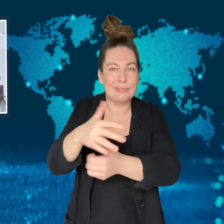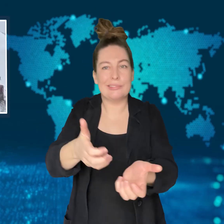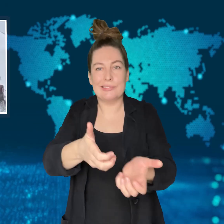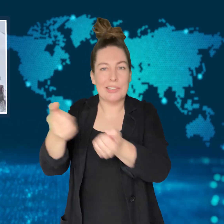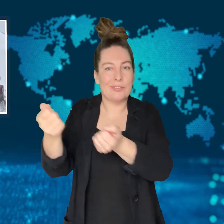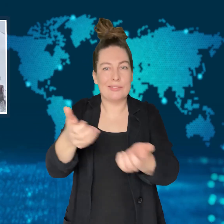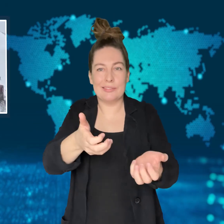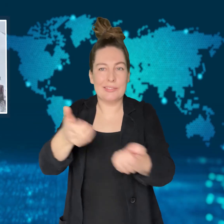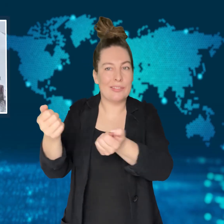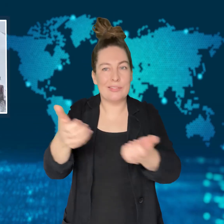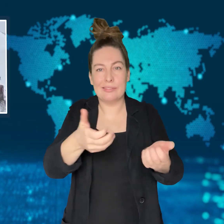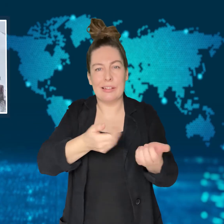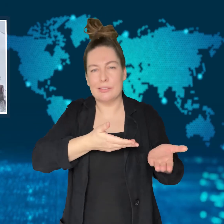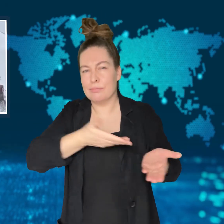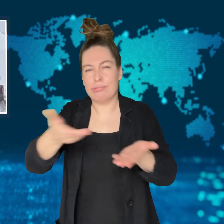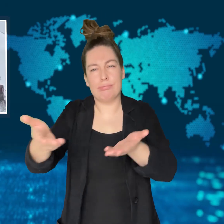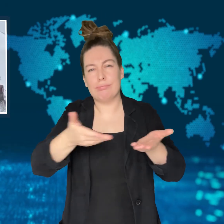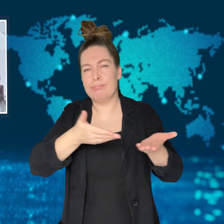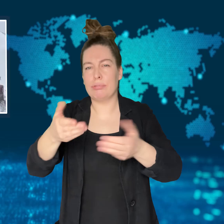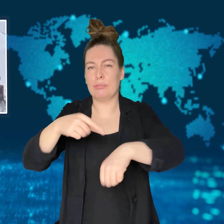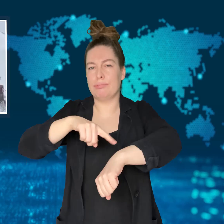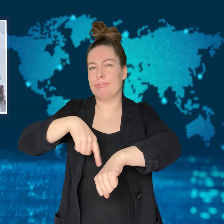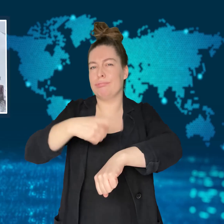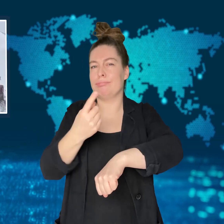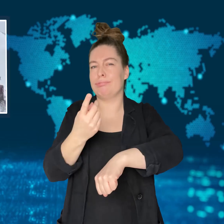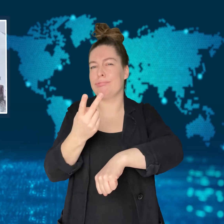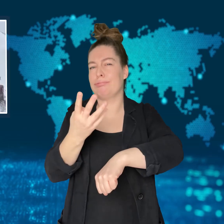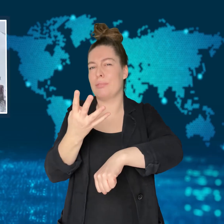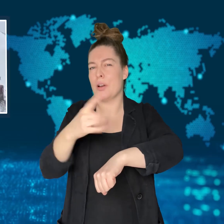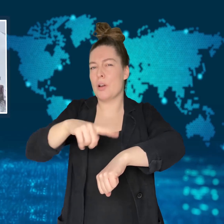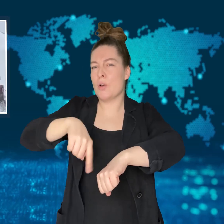the mountain.